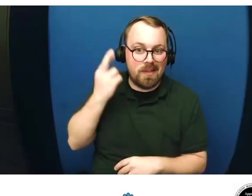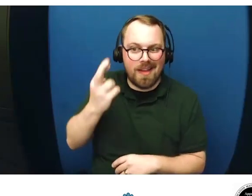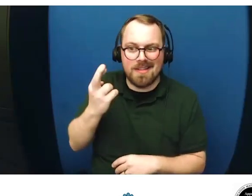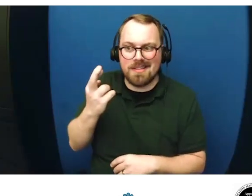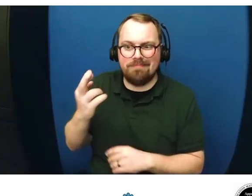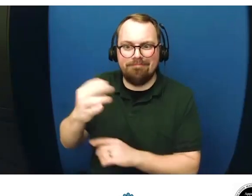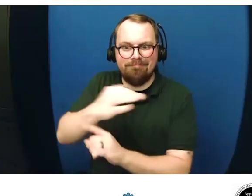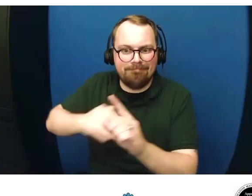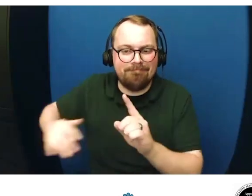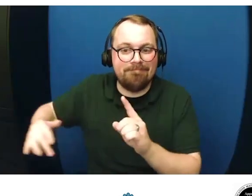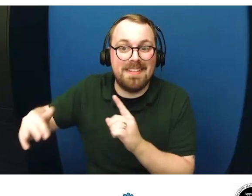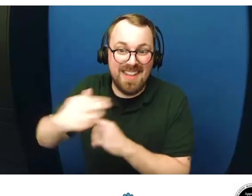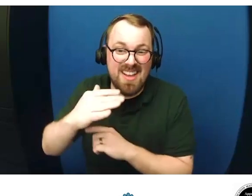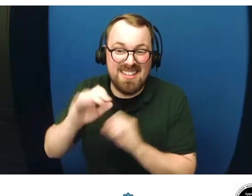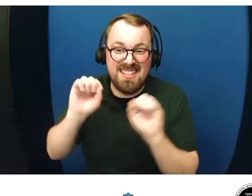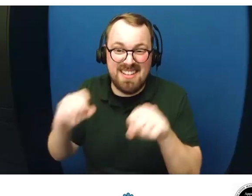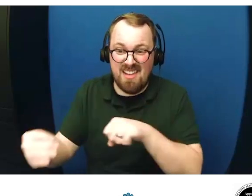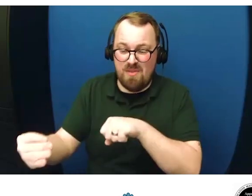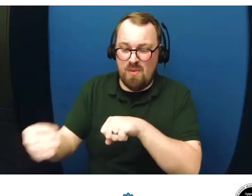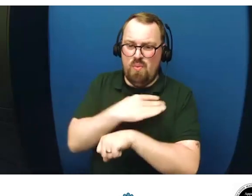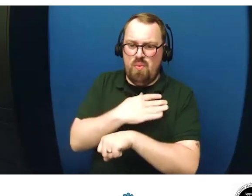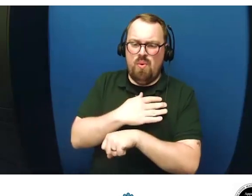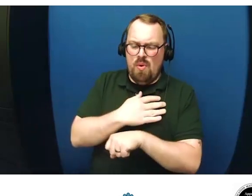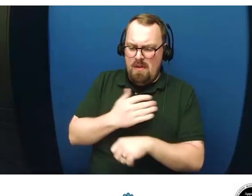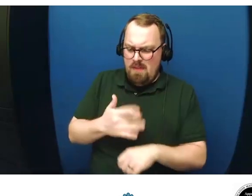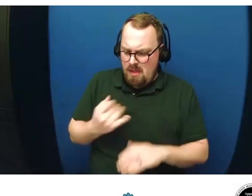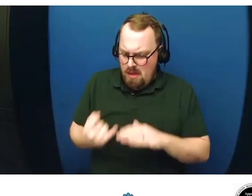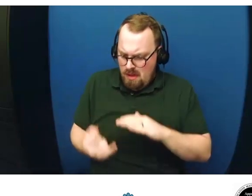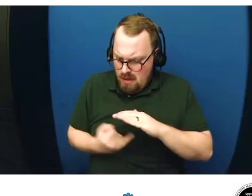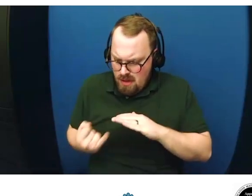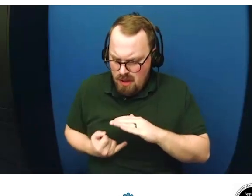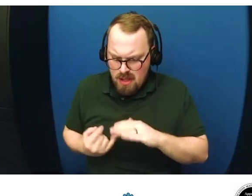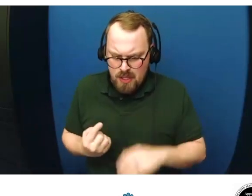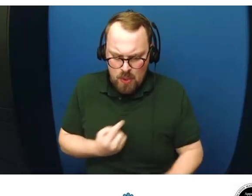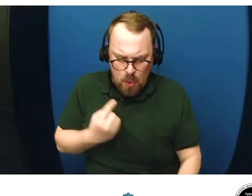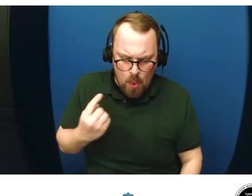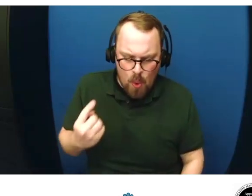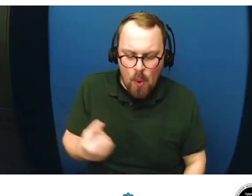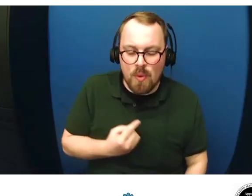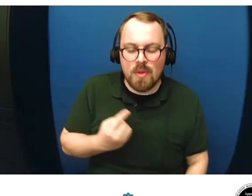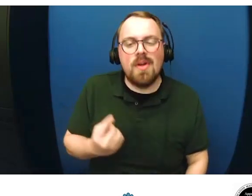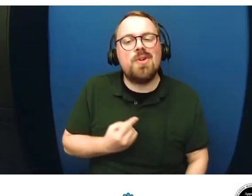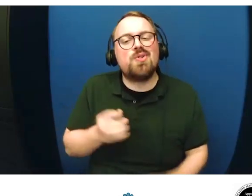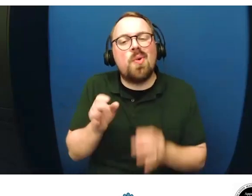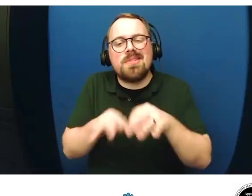and...and that can...can cause isolation. And so we want to make sure that they